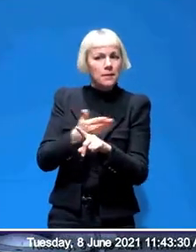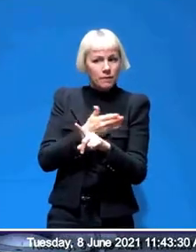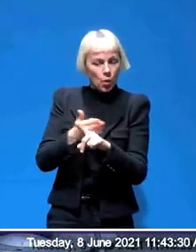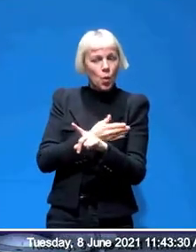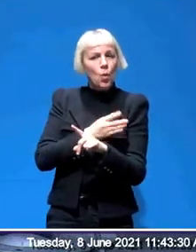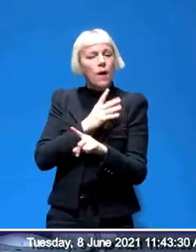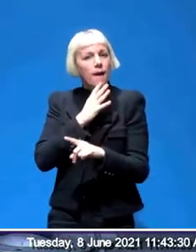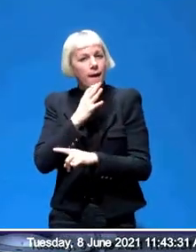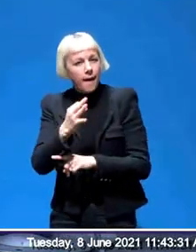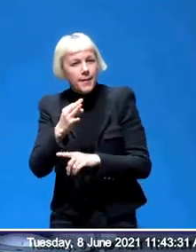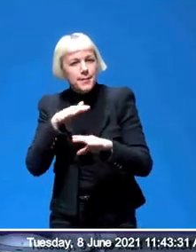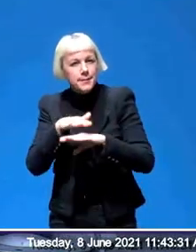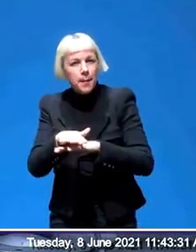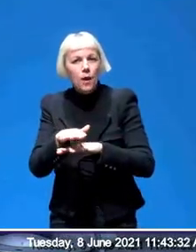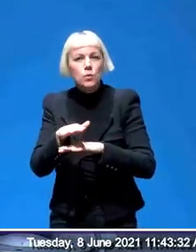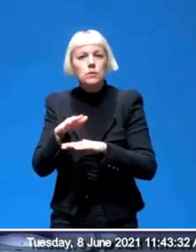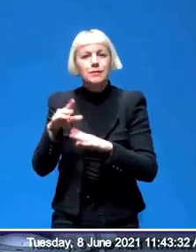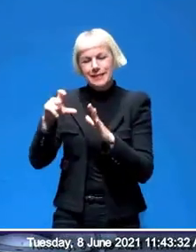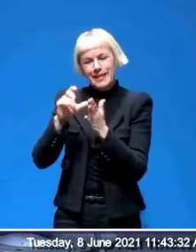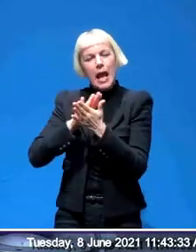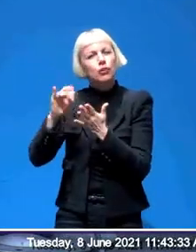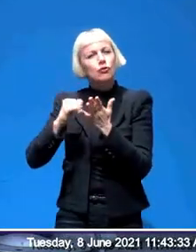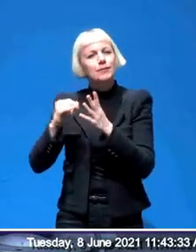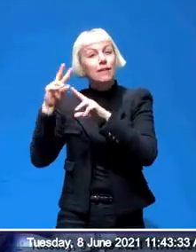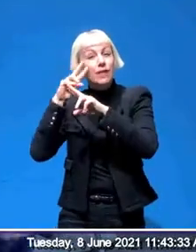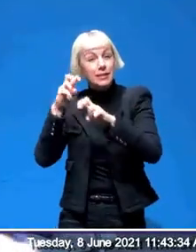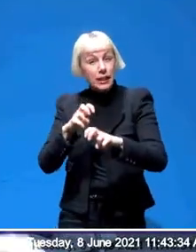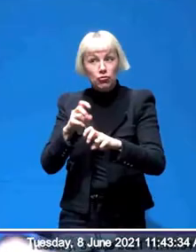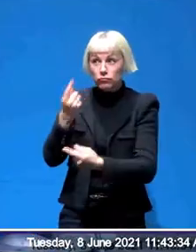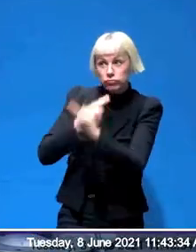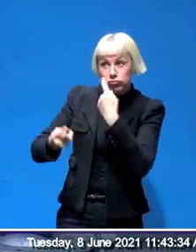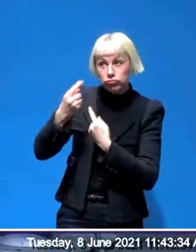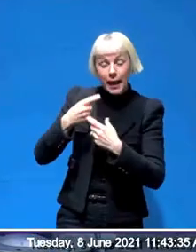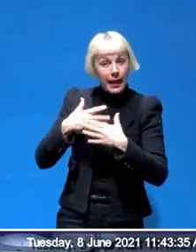involved or consulted on the DHS investigation, those meetings didn't